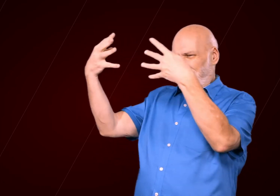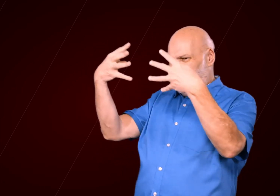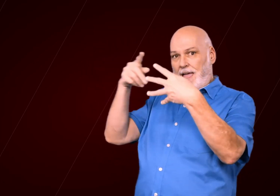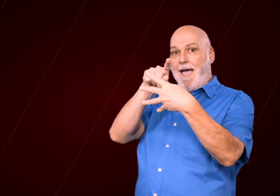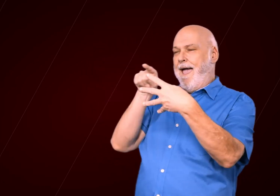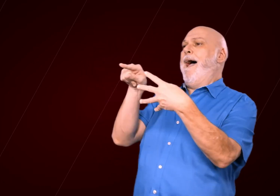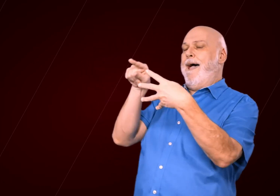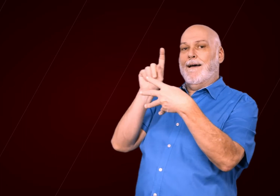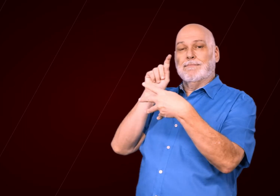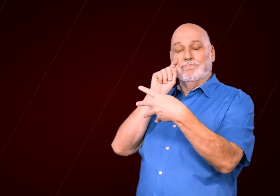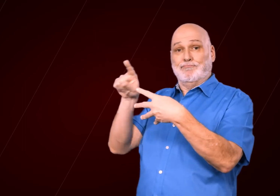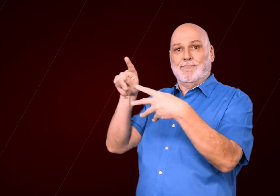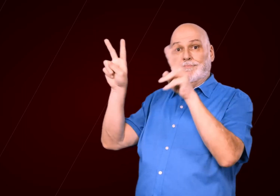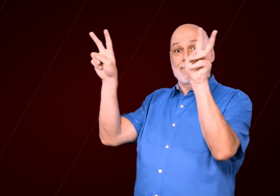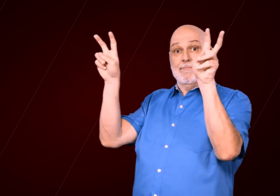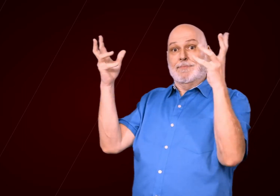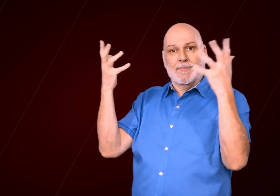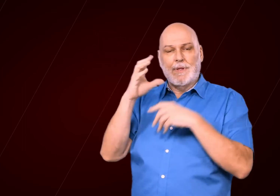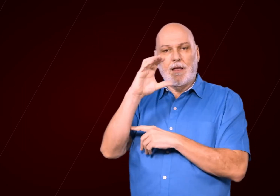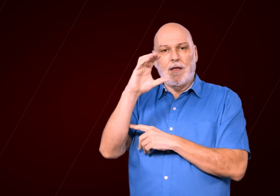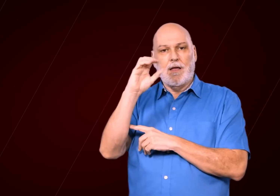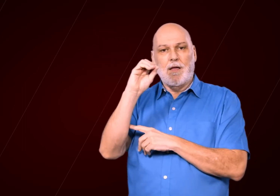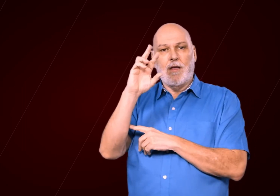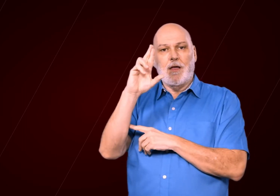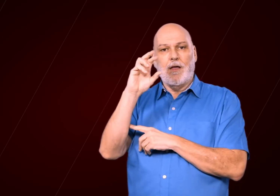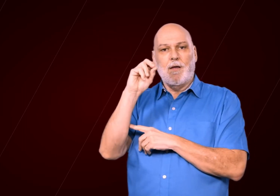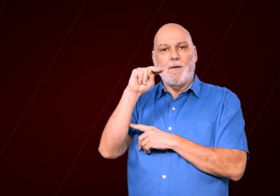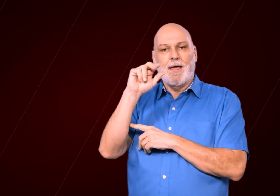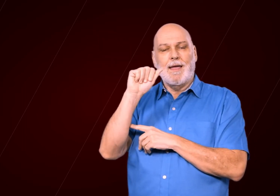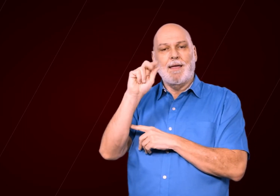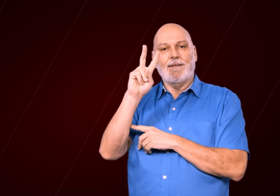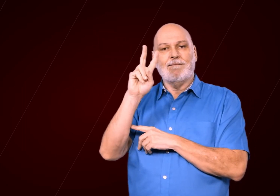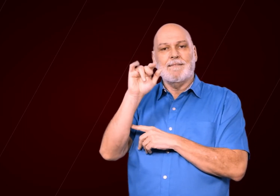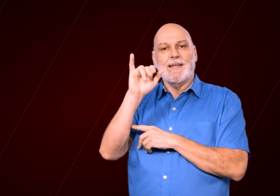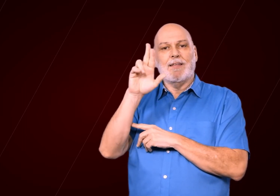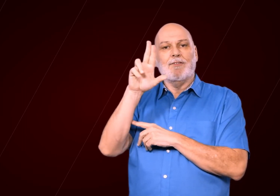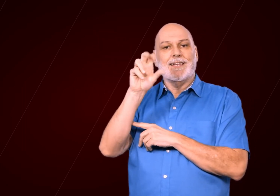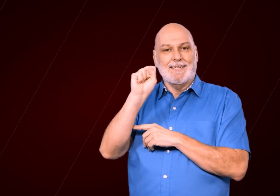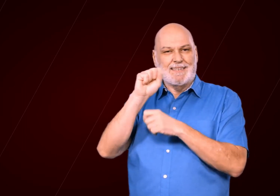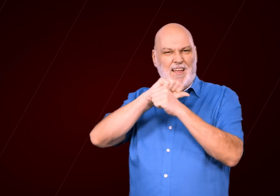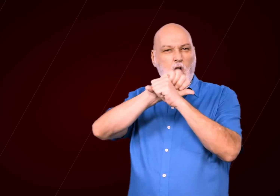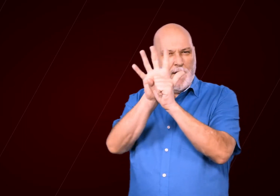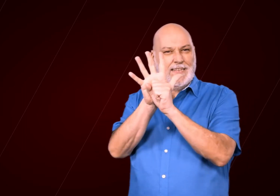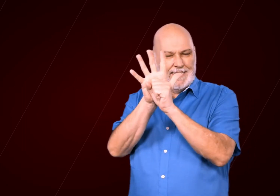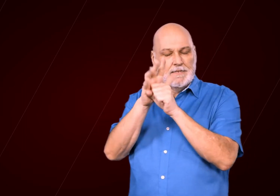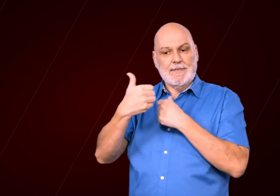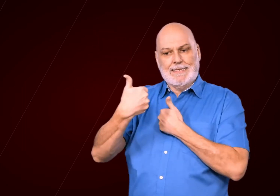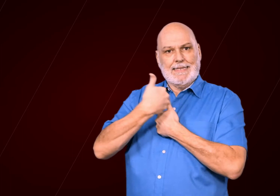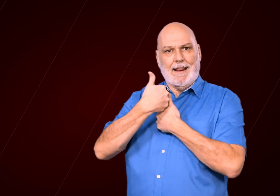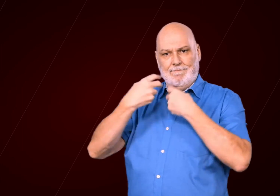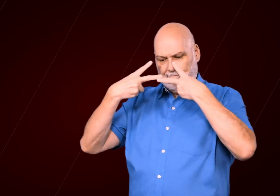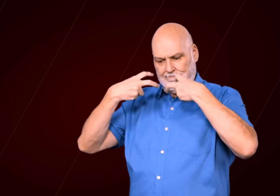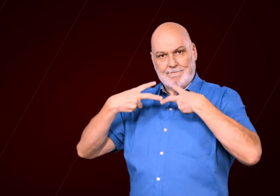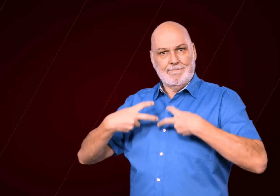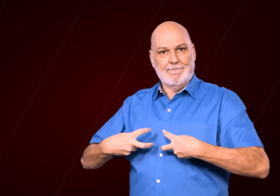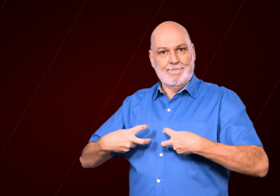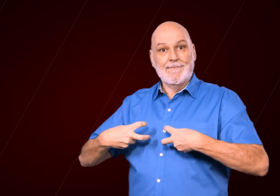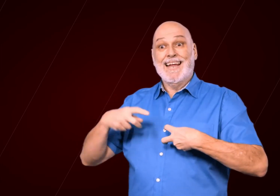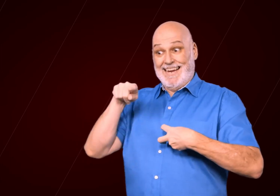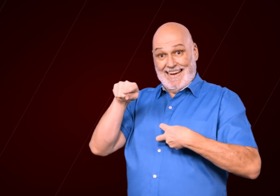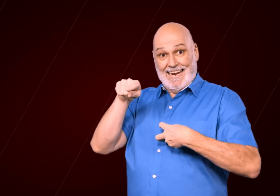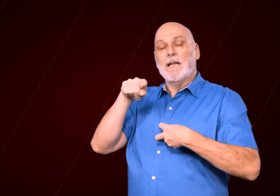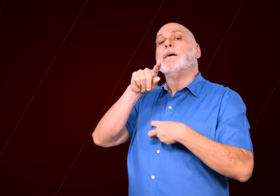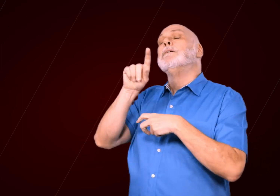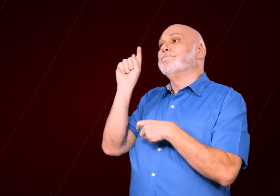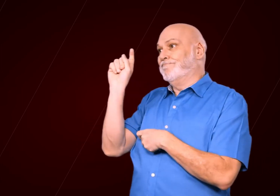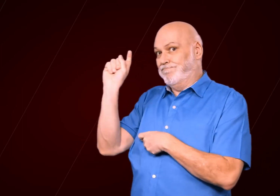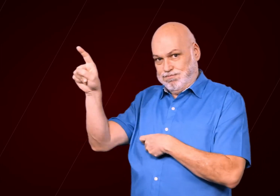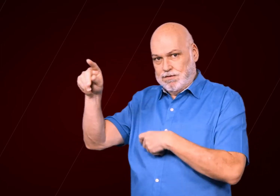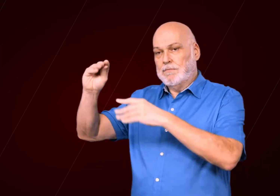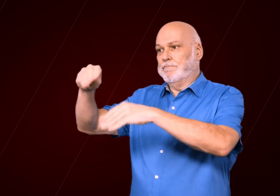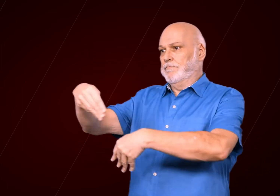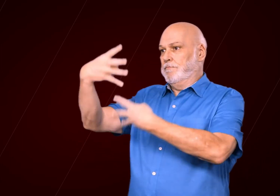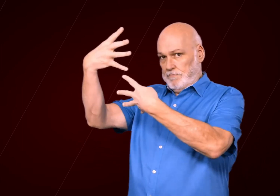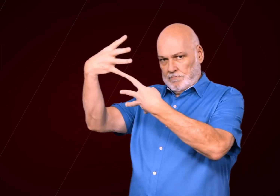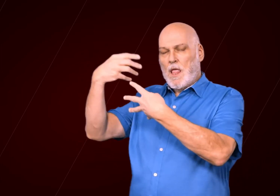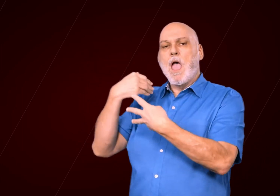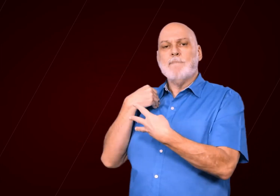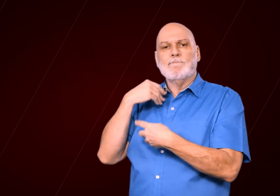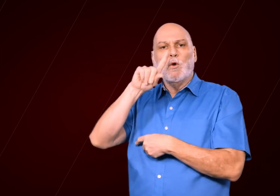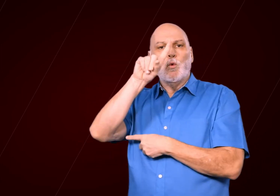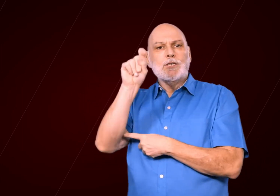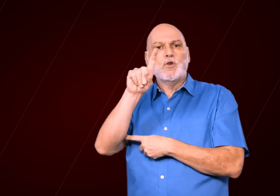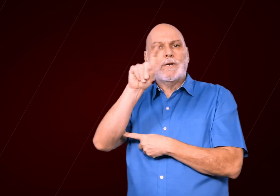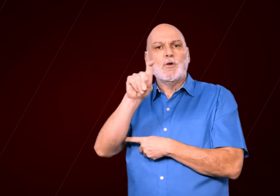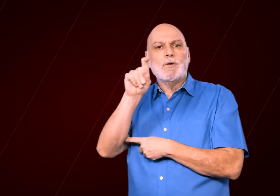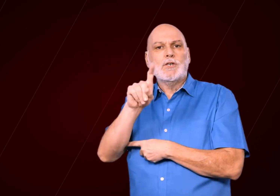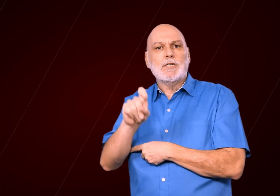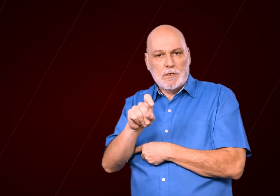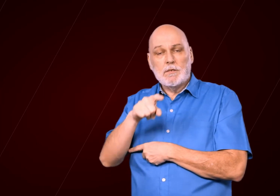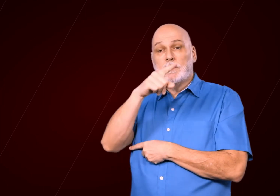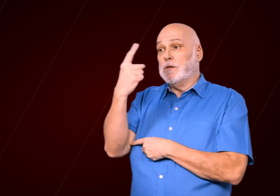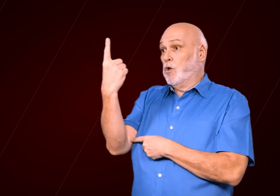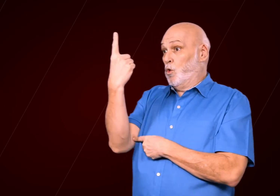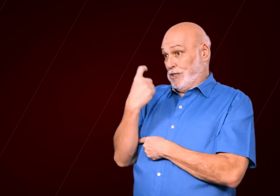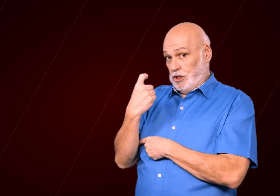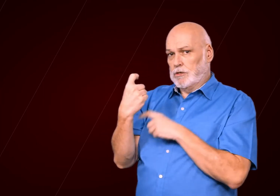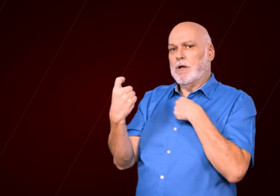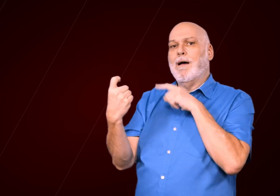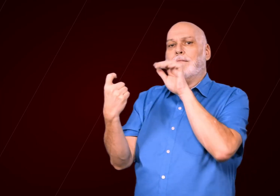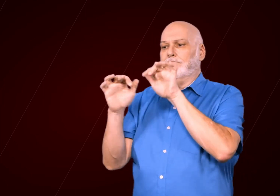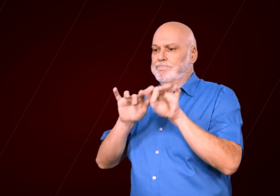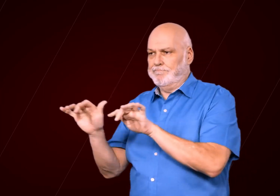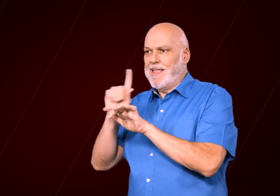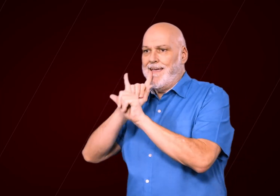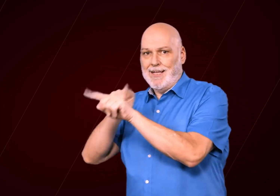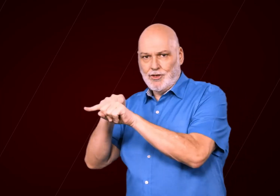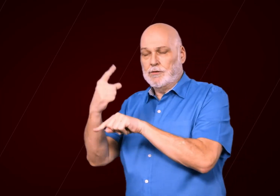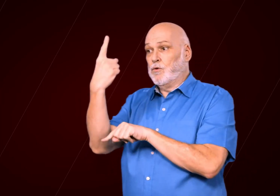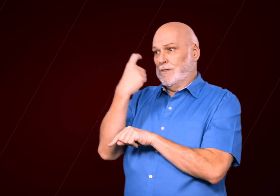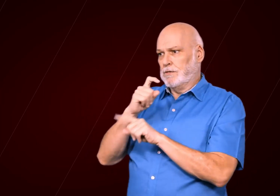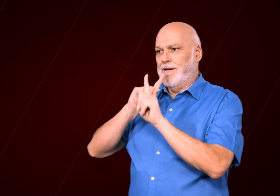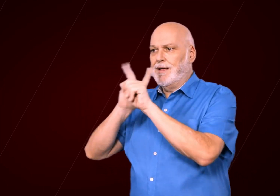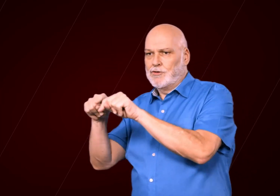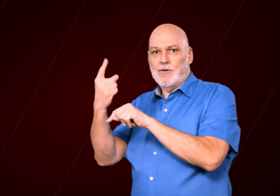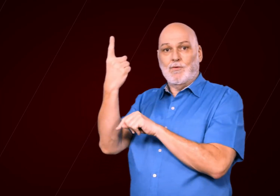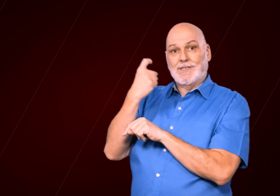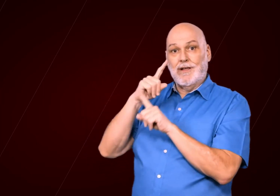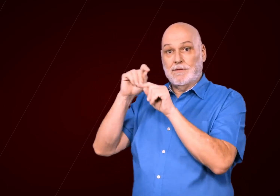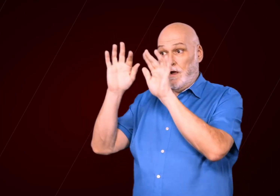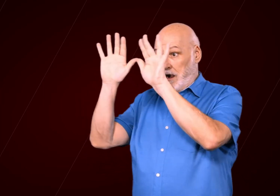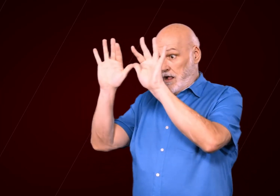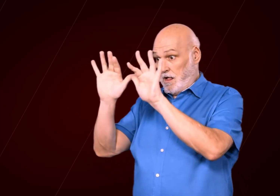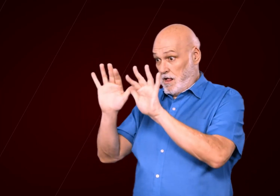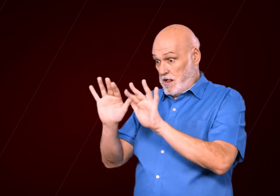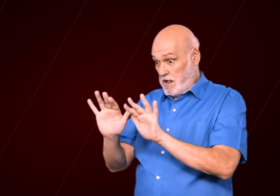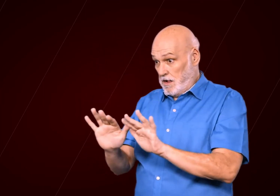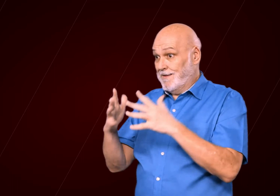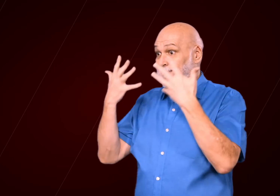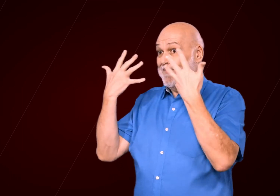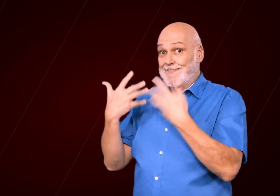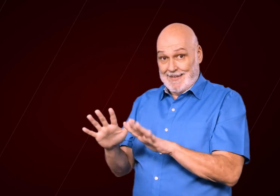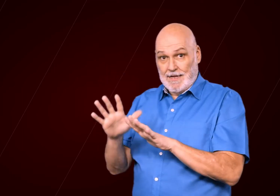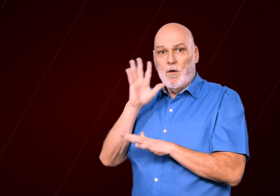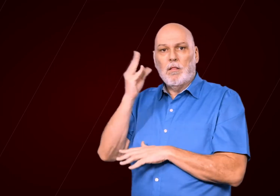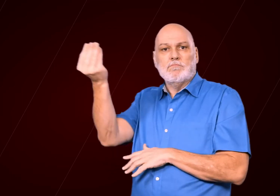go to CDC.gov and answer questions on their Coronavirus Self-Checker,